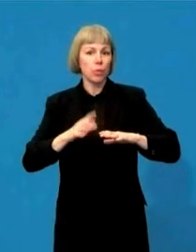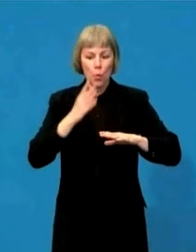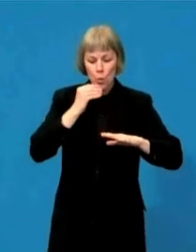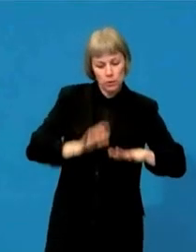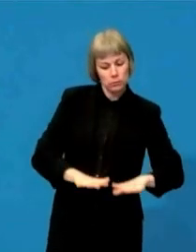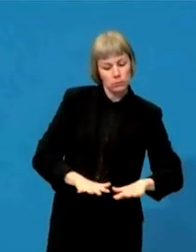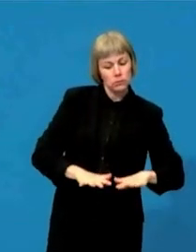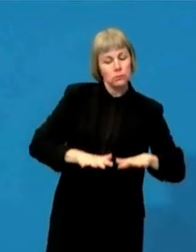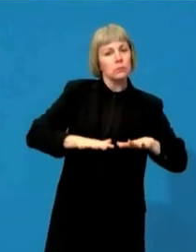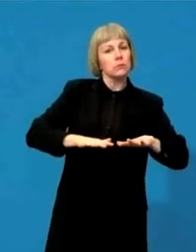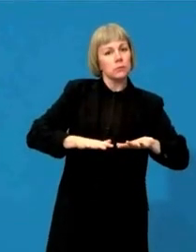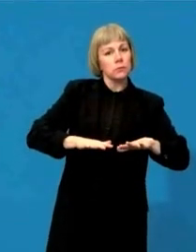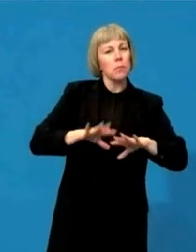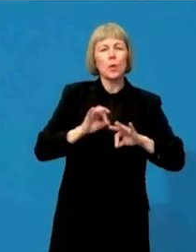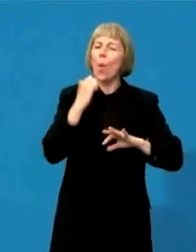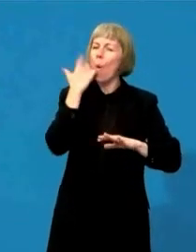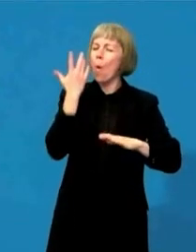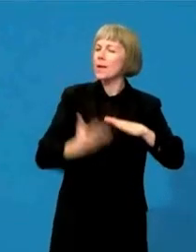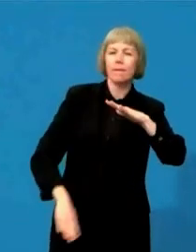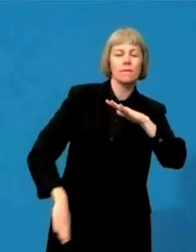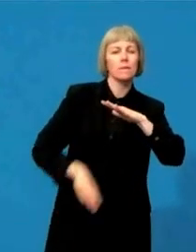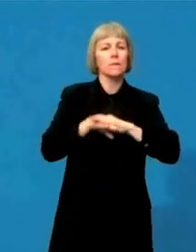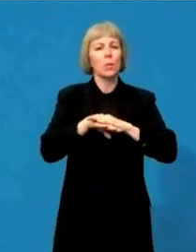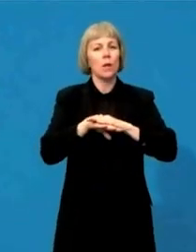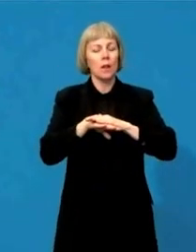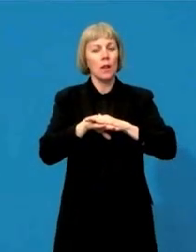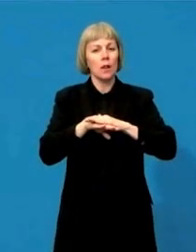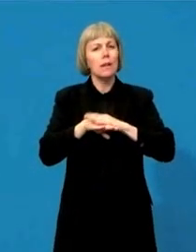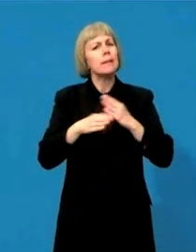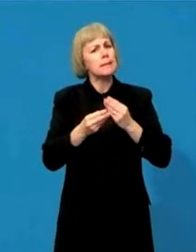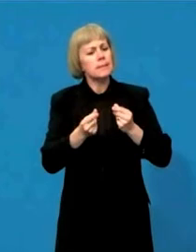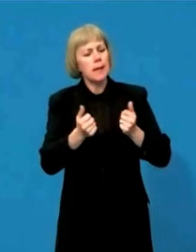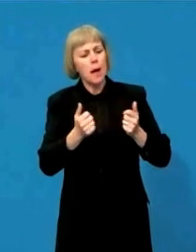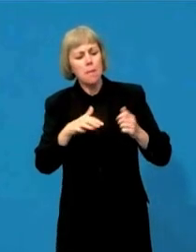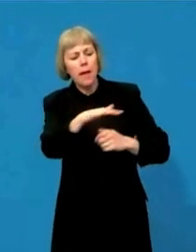There are pockets of parts of the river where there's water all year around.